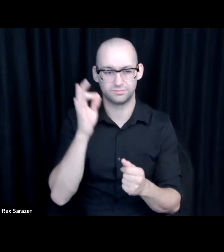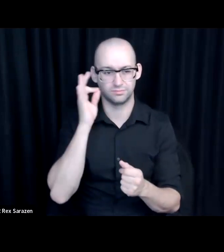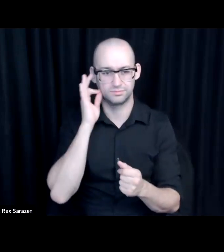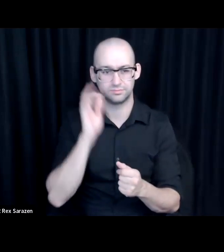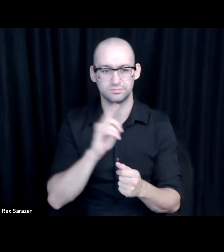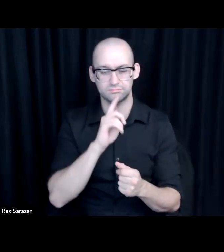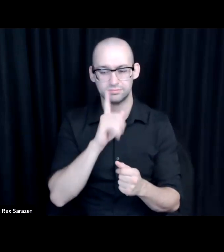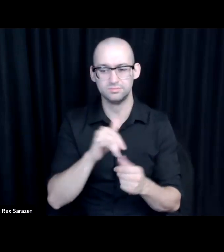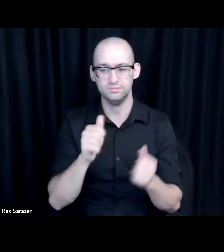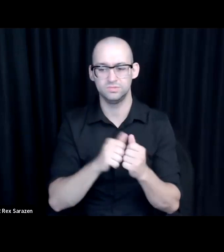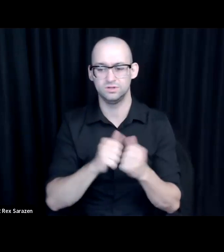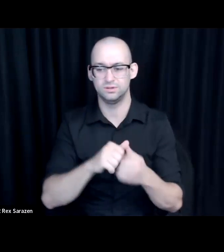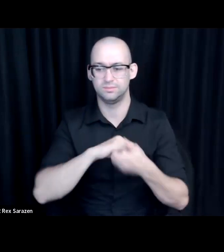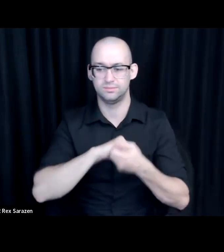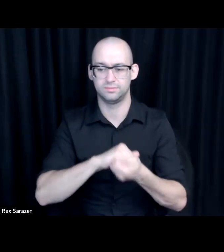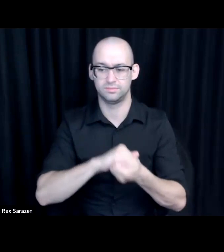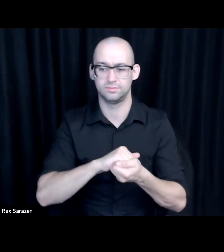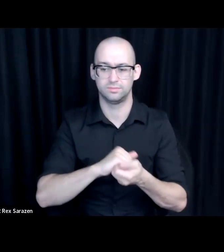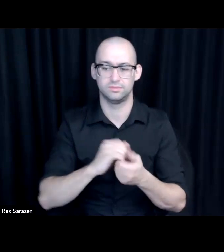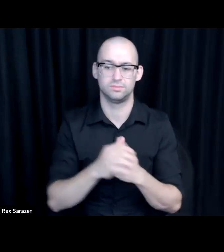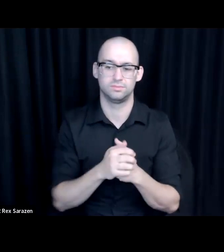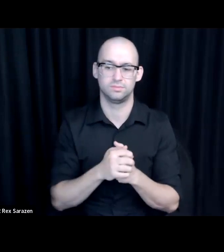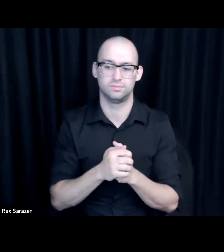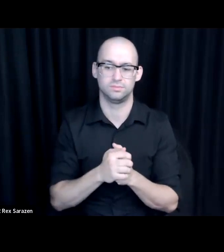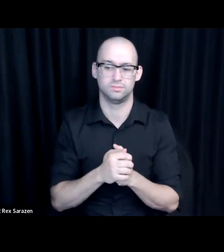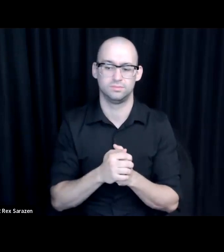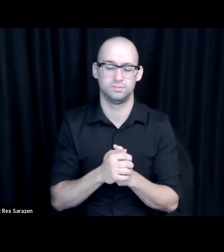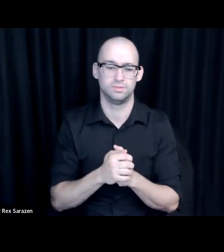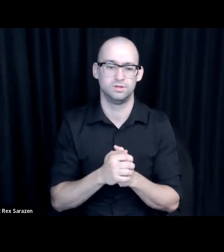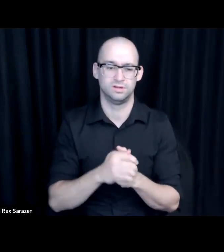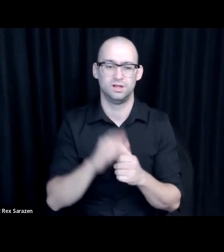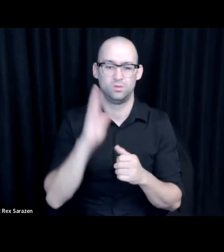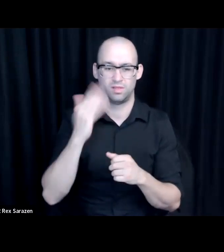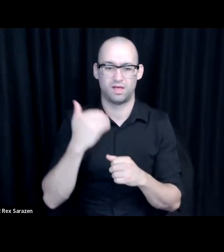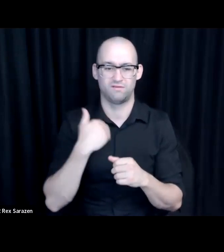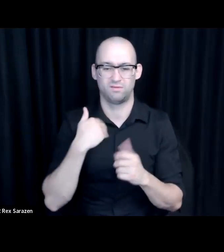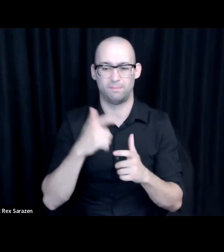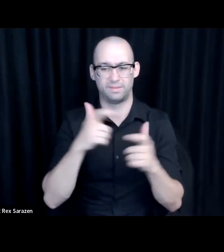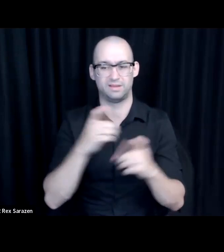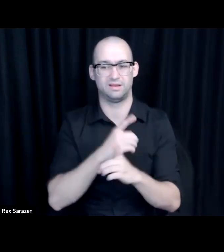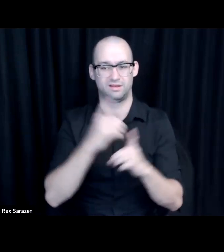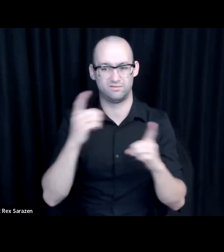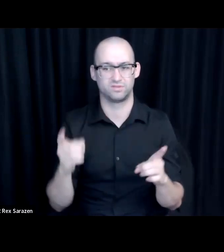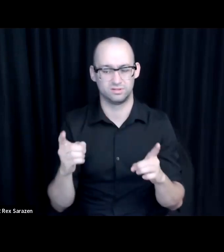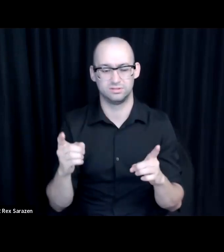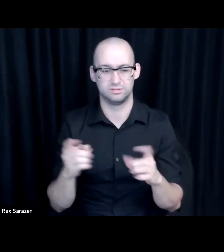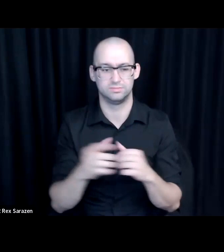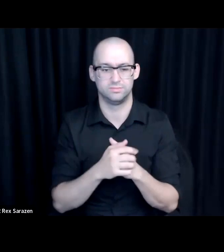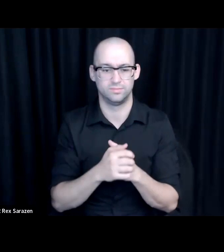with the Tribe, is gonna have a substantial difference in you know the life experience. So